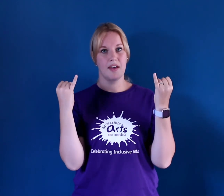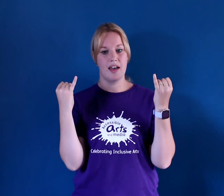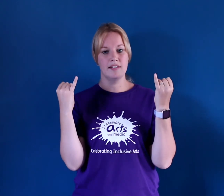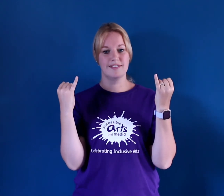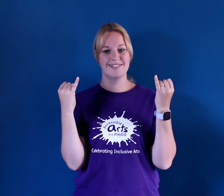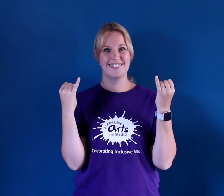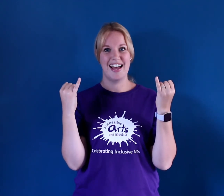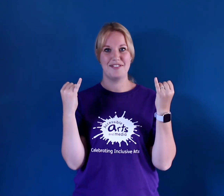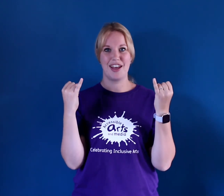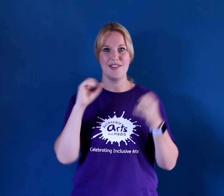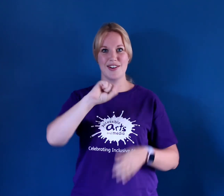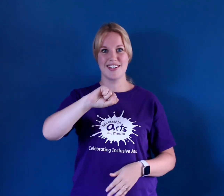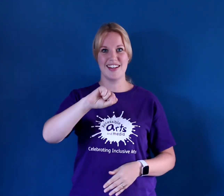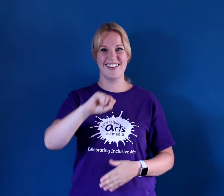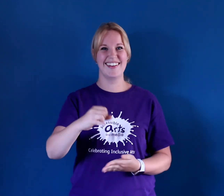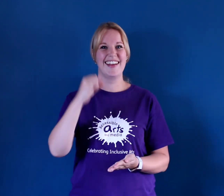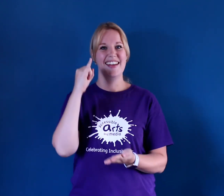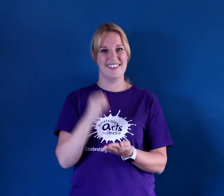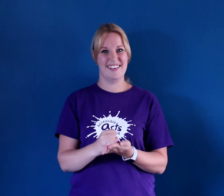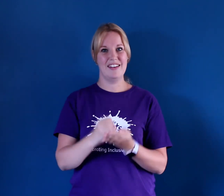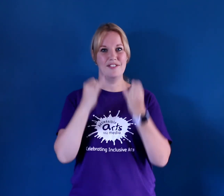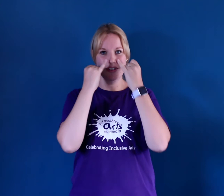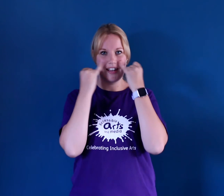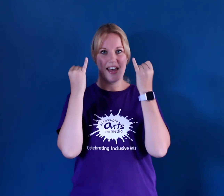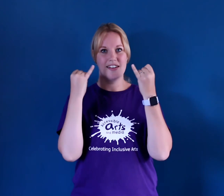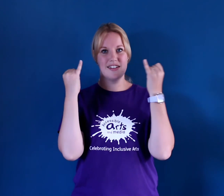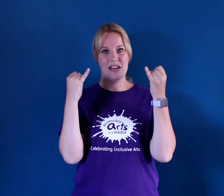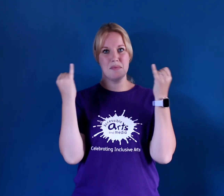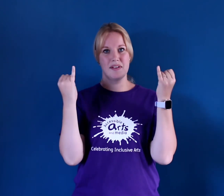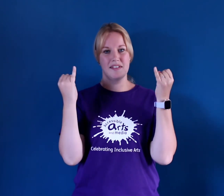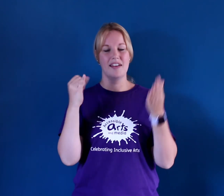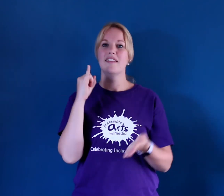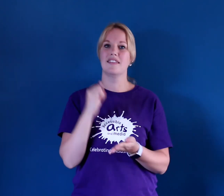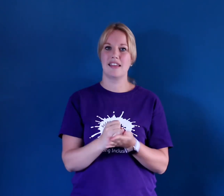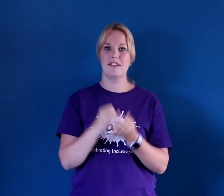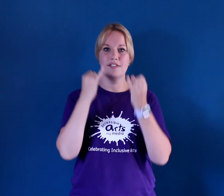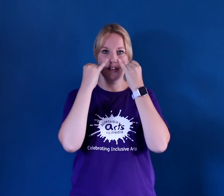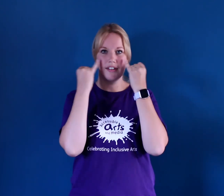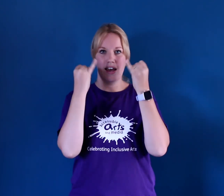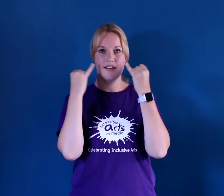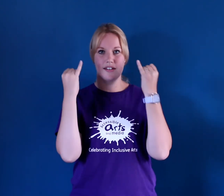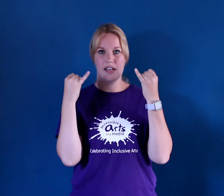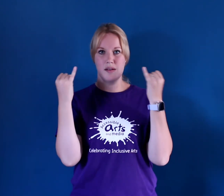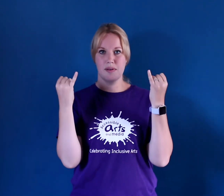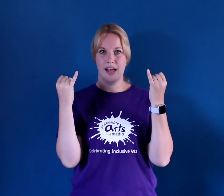Ok? Have a go your turn. Sinful tired sheep, sinful tired sheep.